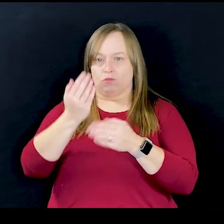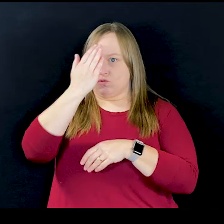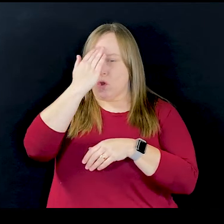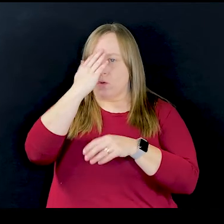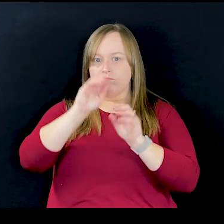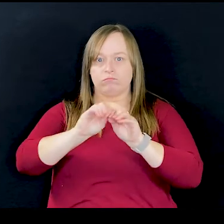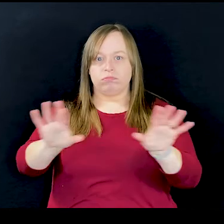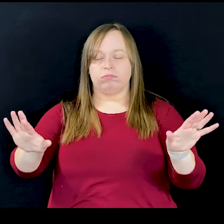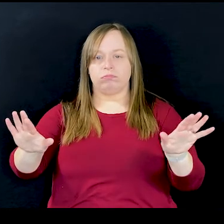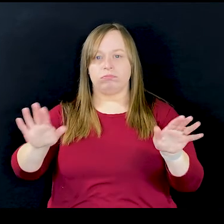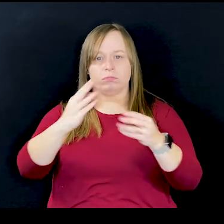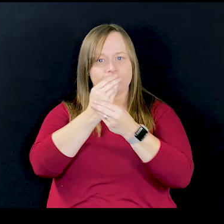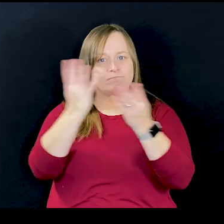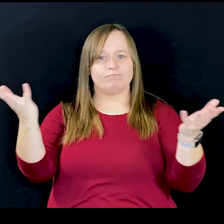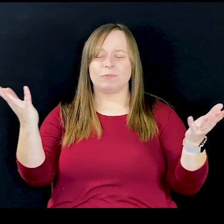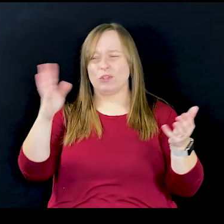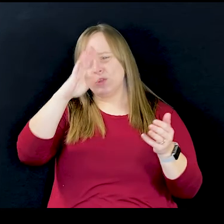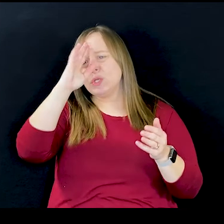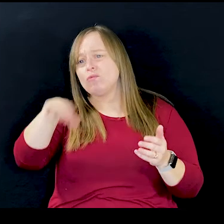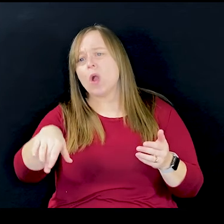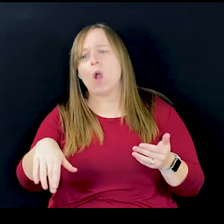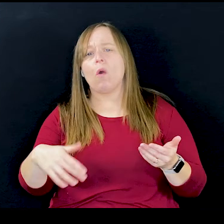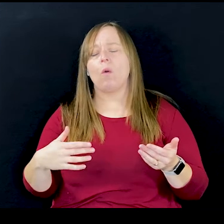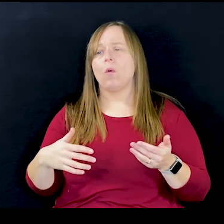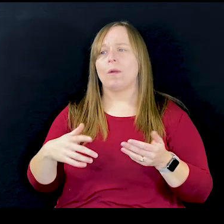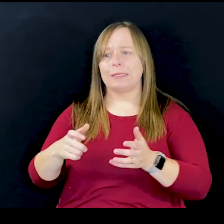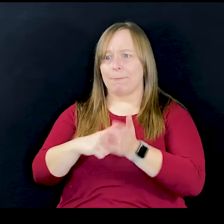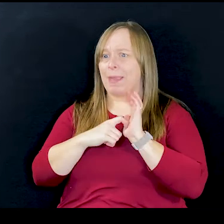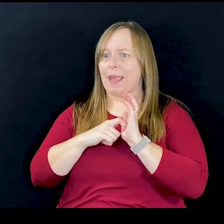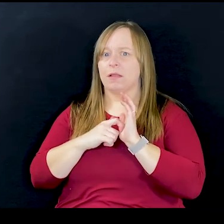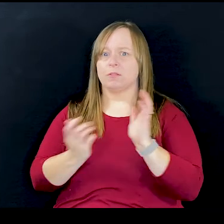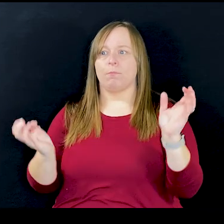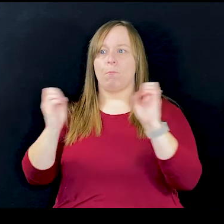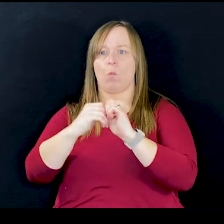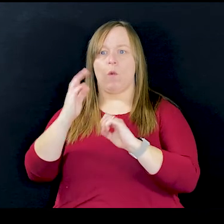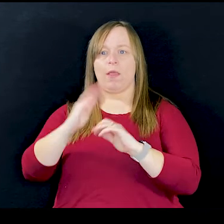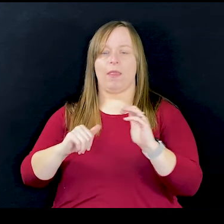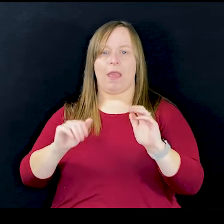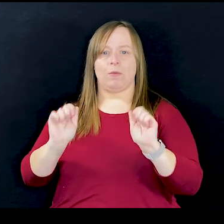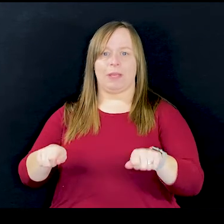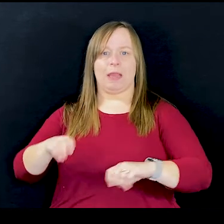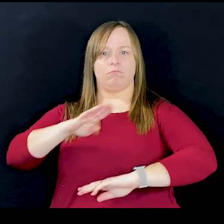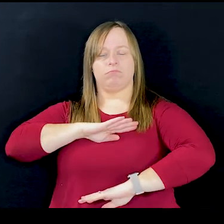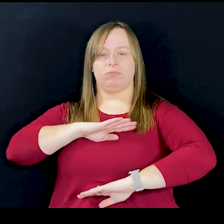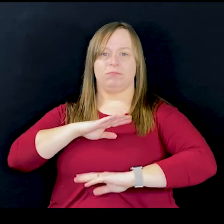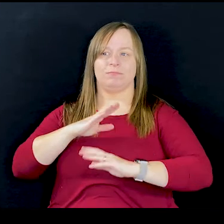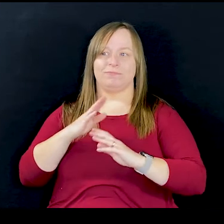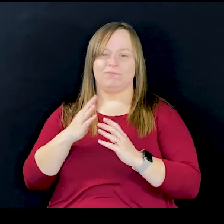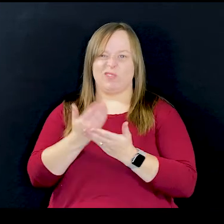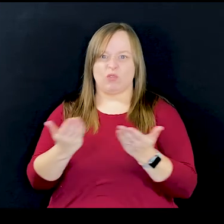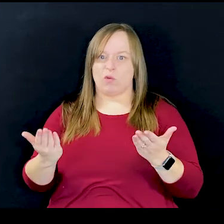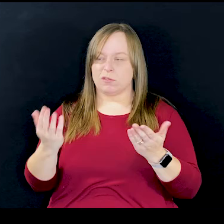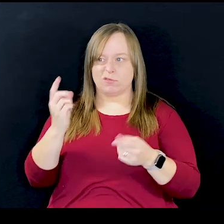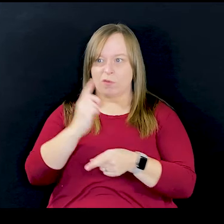known, right? I mean, you know the demand is always more than the supply of resources